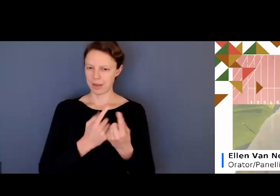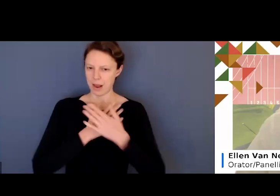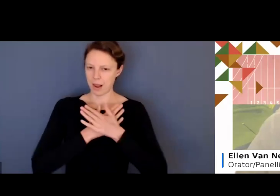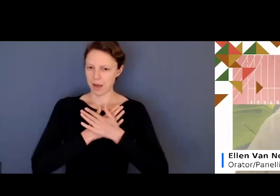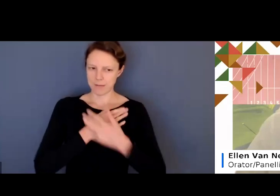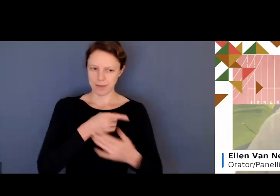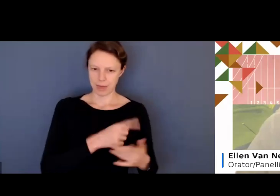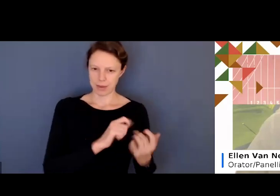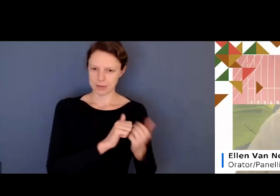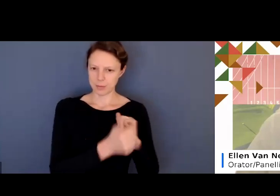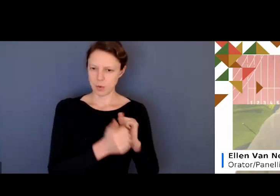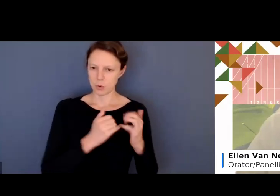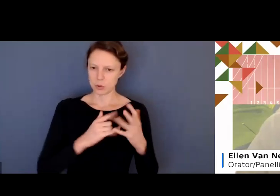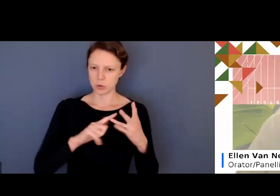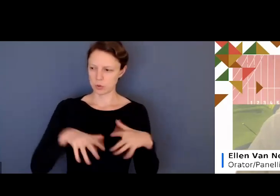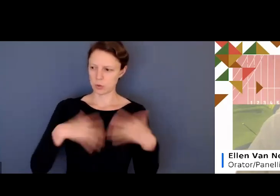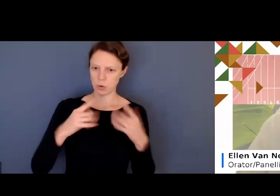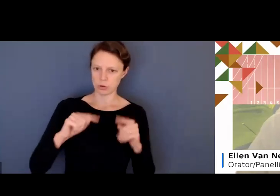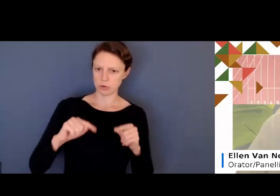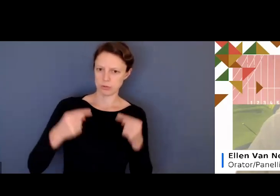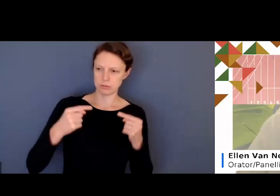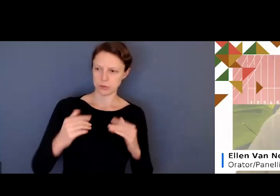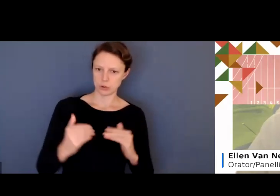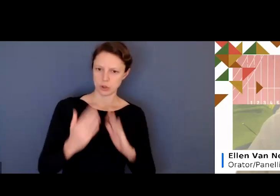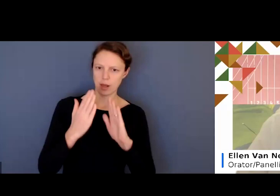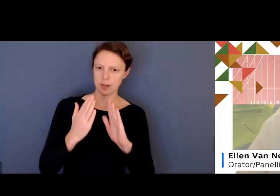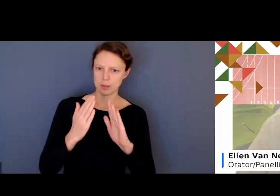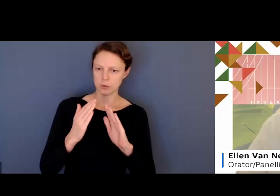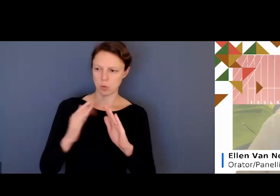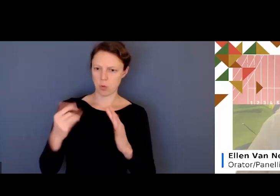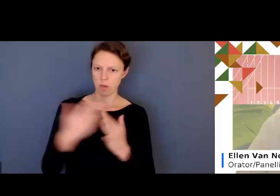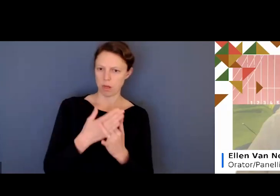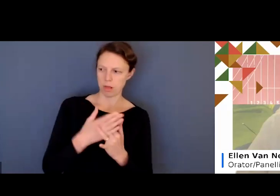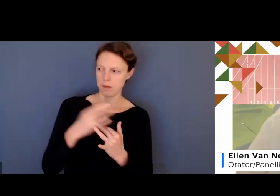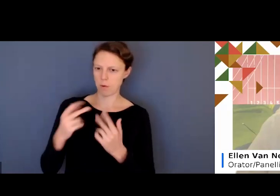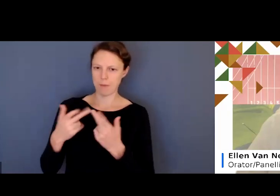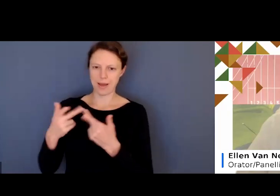or disrupted by off field issues.